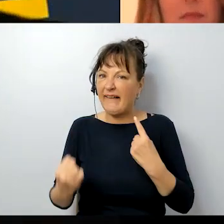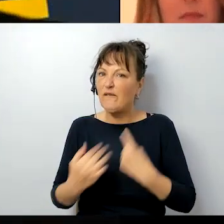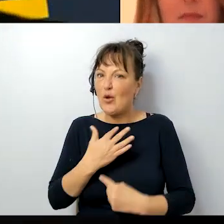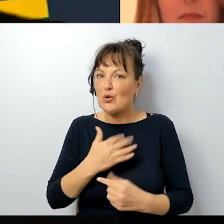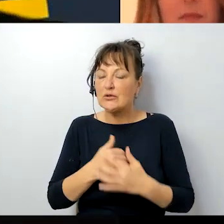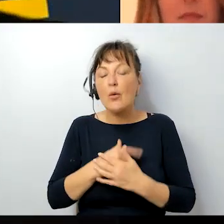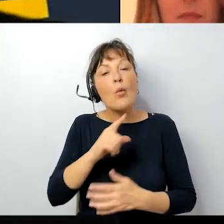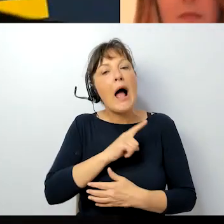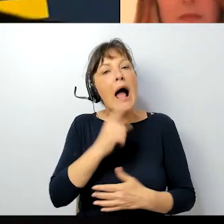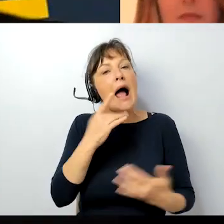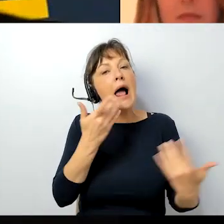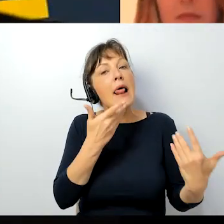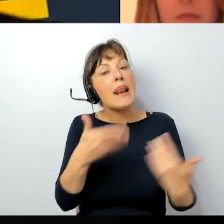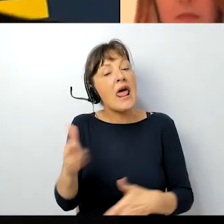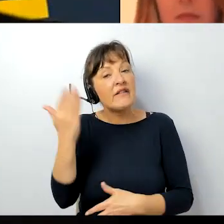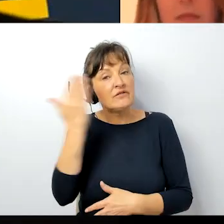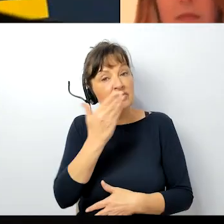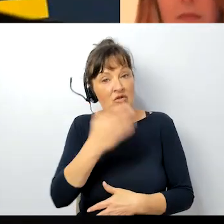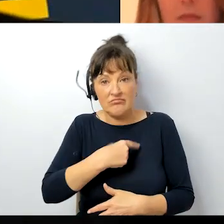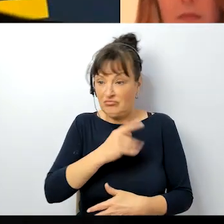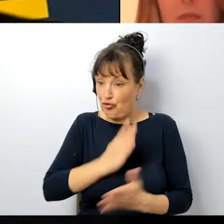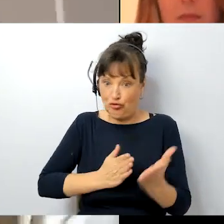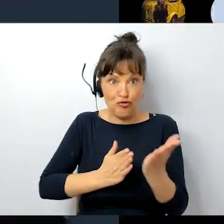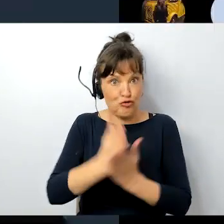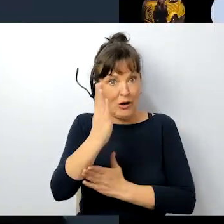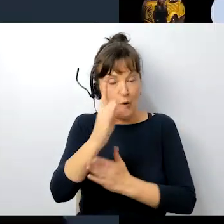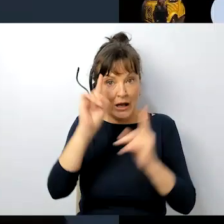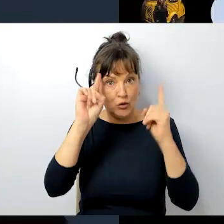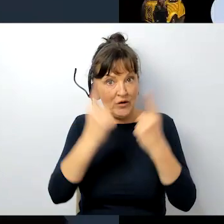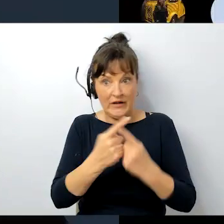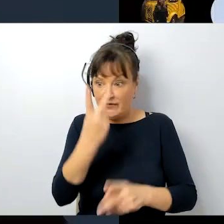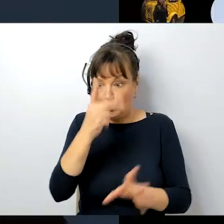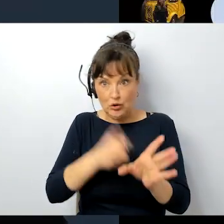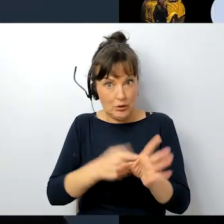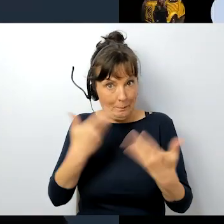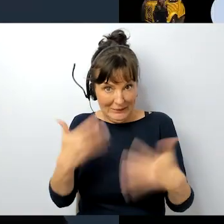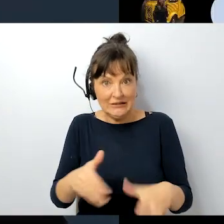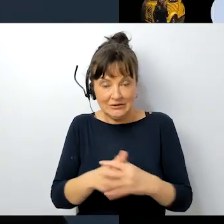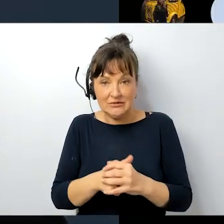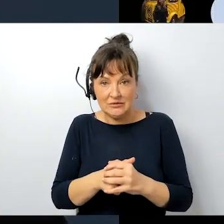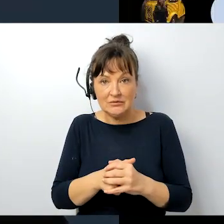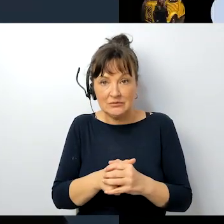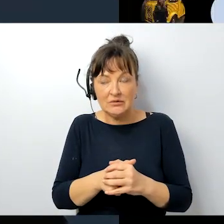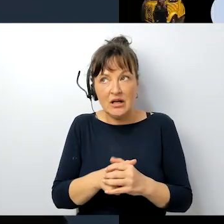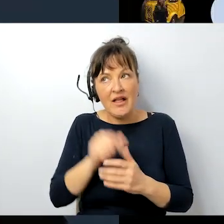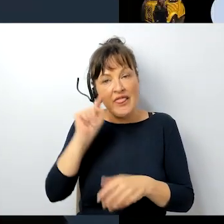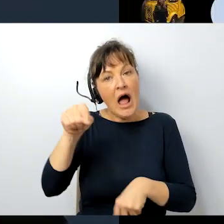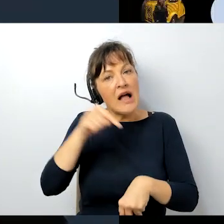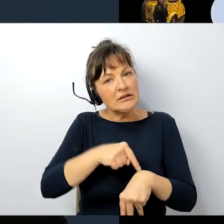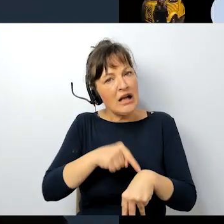So I would have to say my parents. When I left school I went down the route going to university